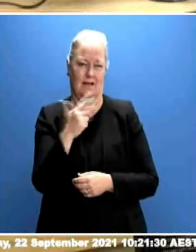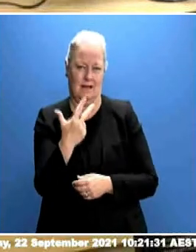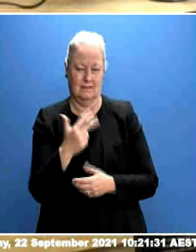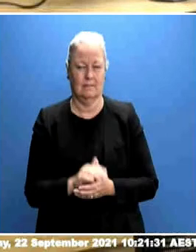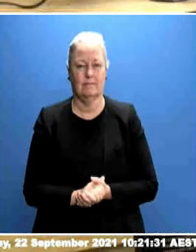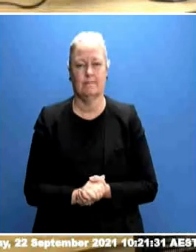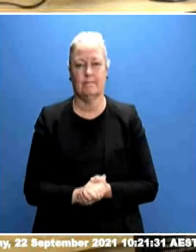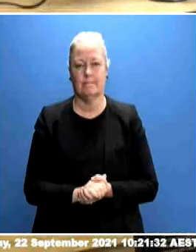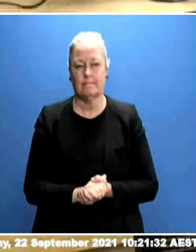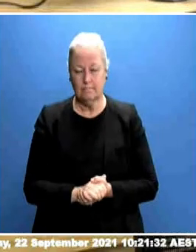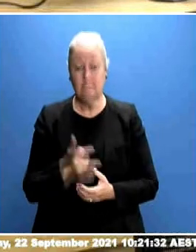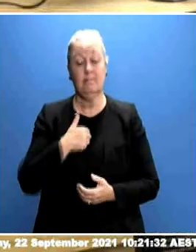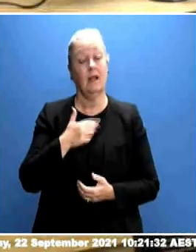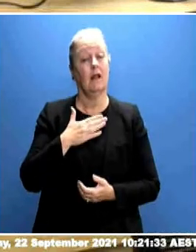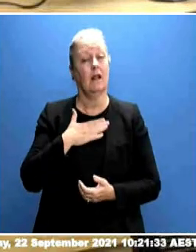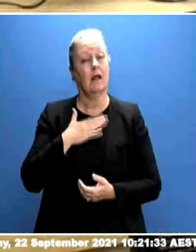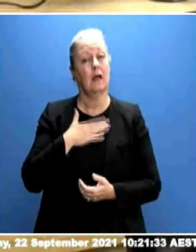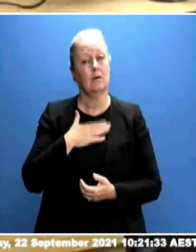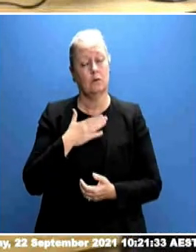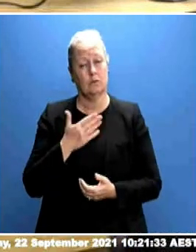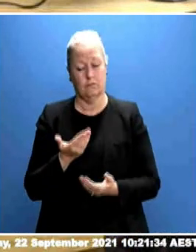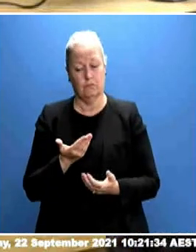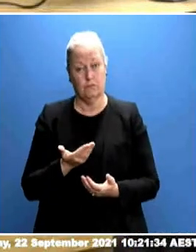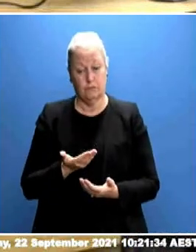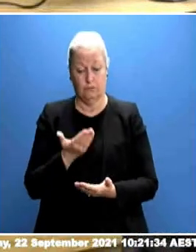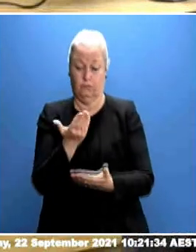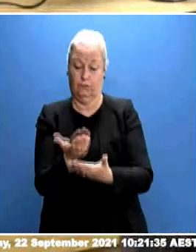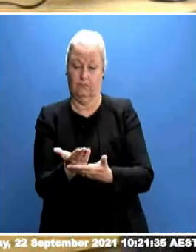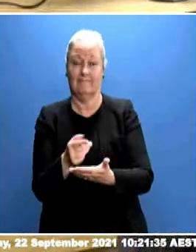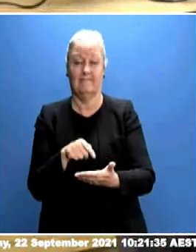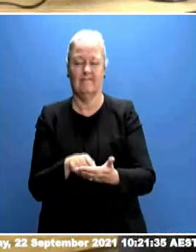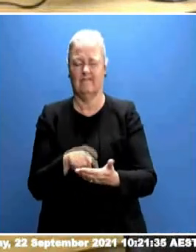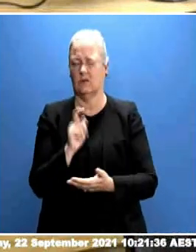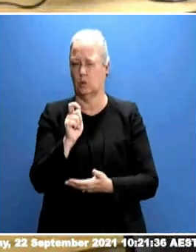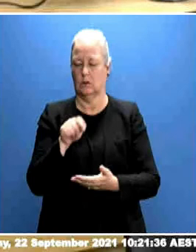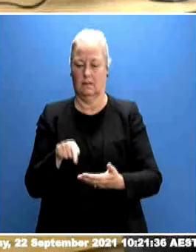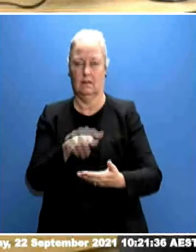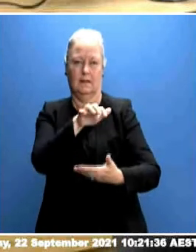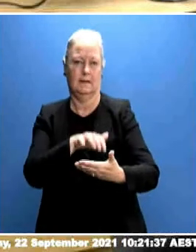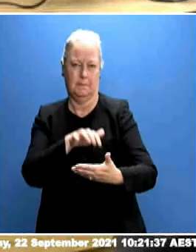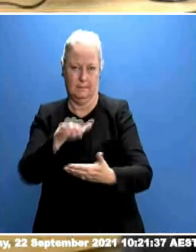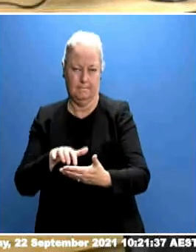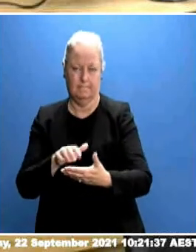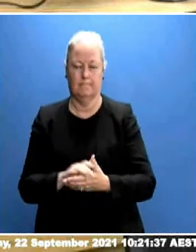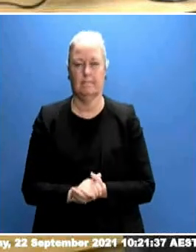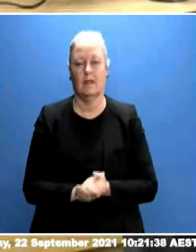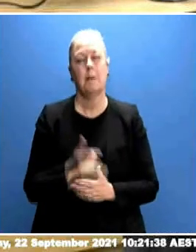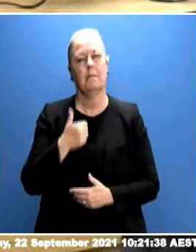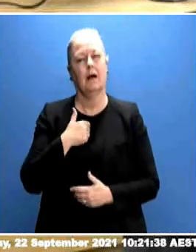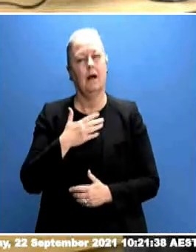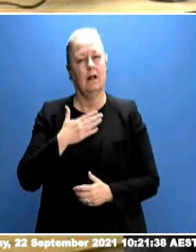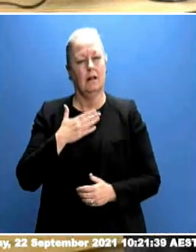I tender --- I'll tender the statement in a moment, but I just wanted to draw